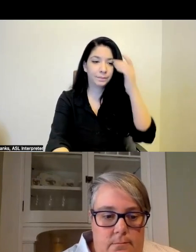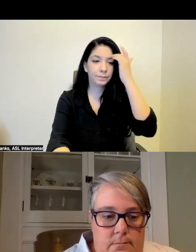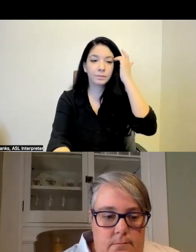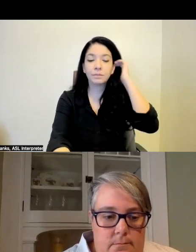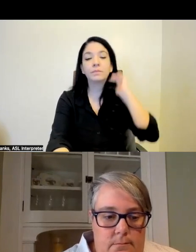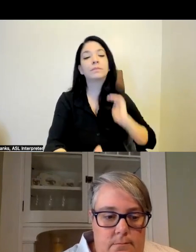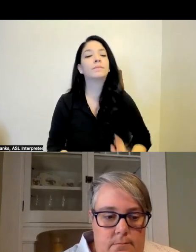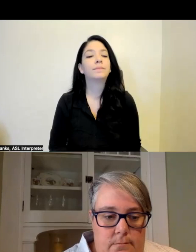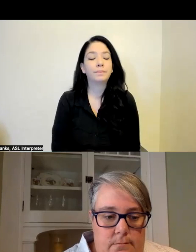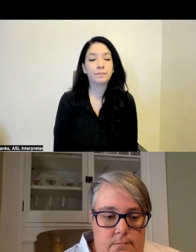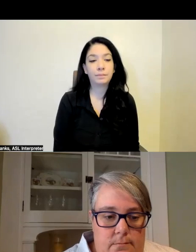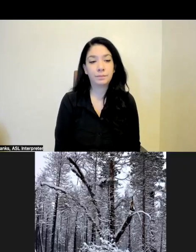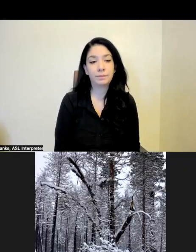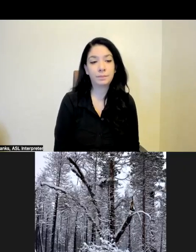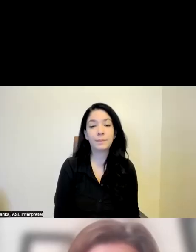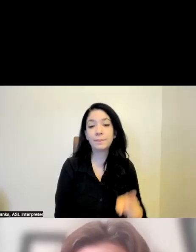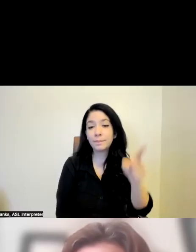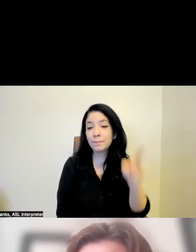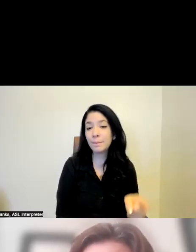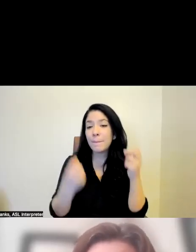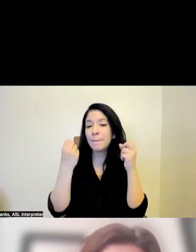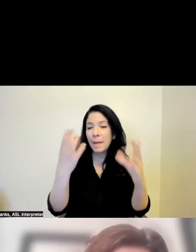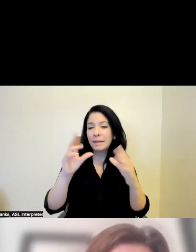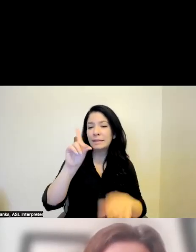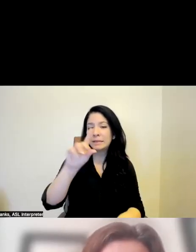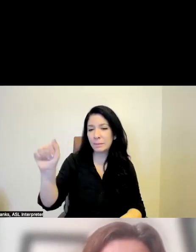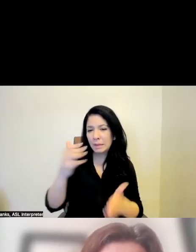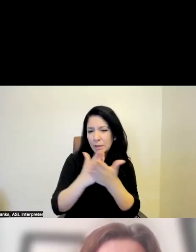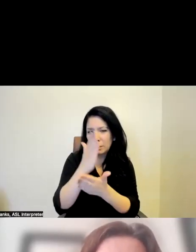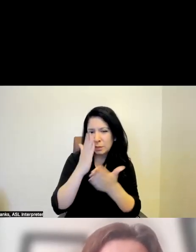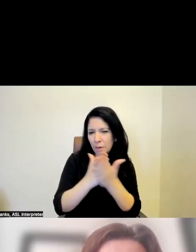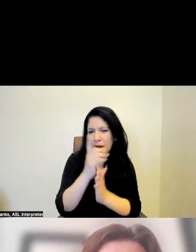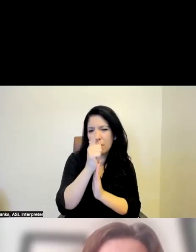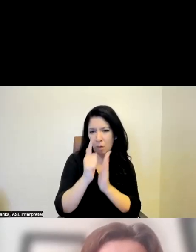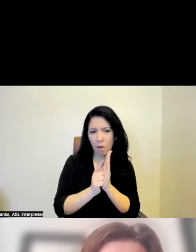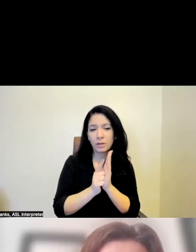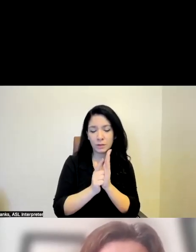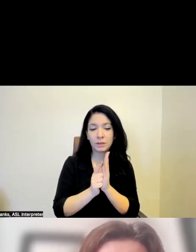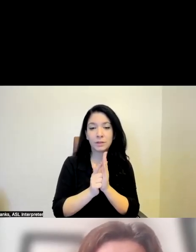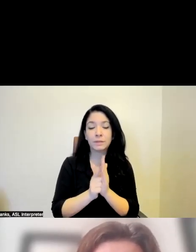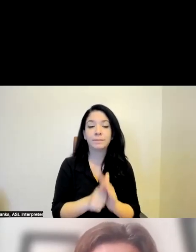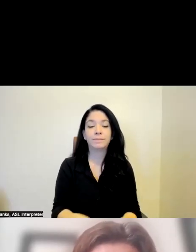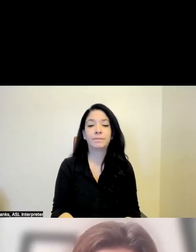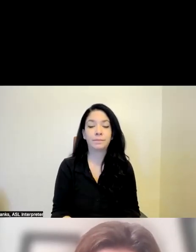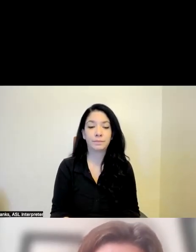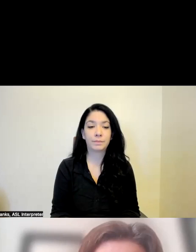So there are a number of disability rights laws in healthcare that cover a disabled